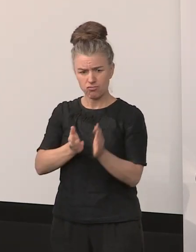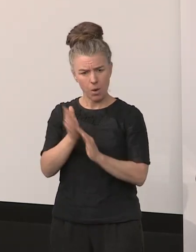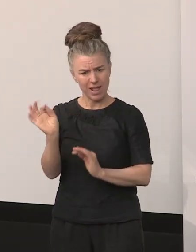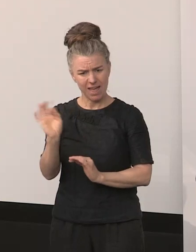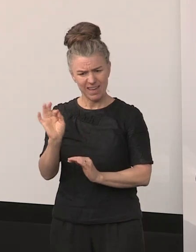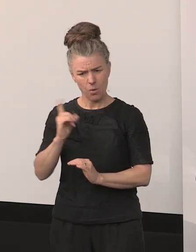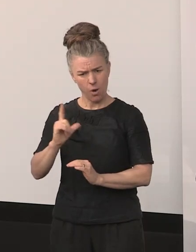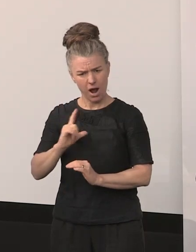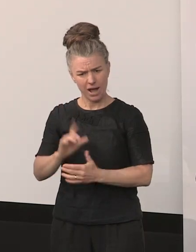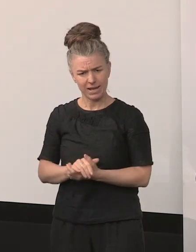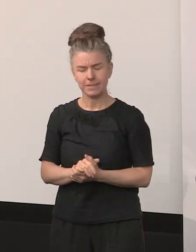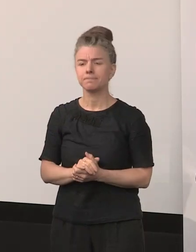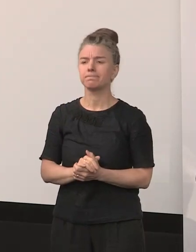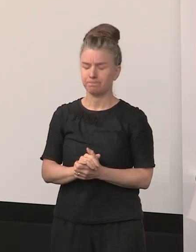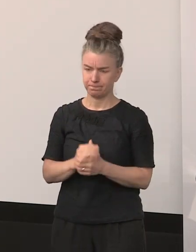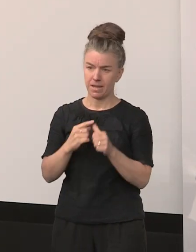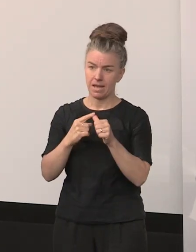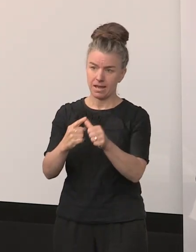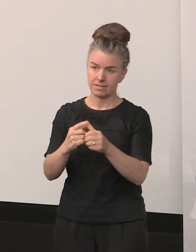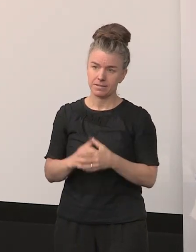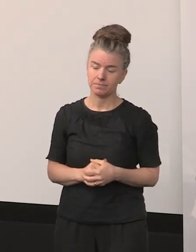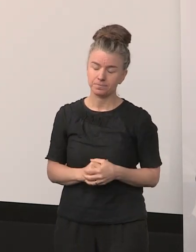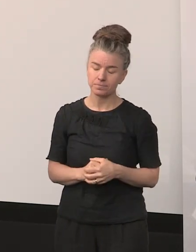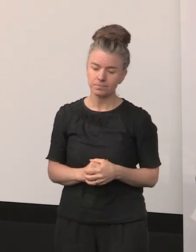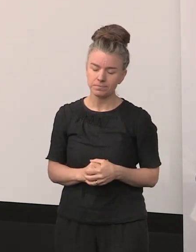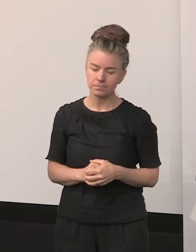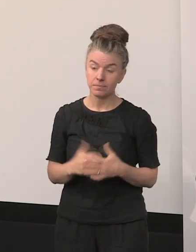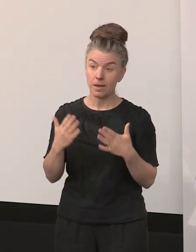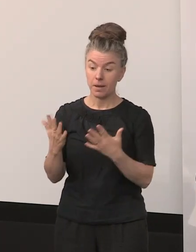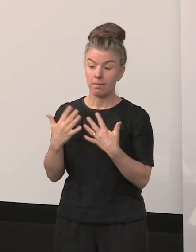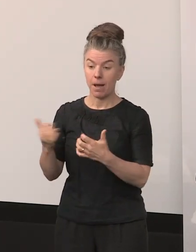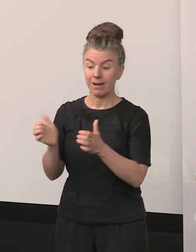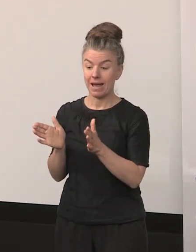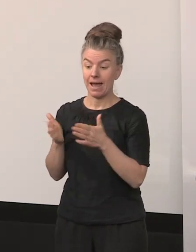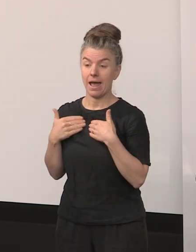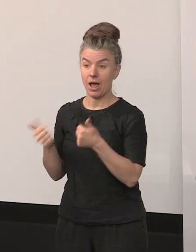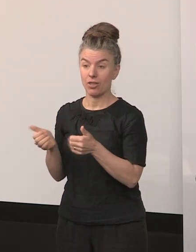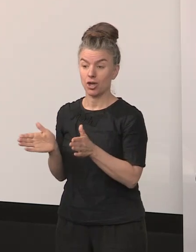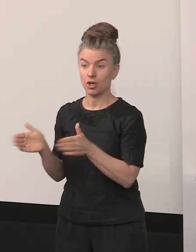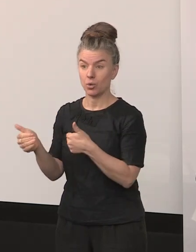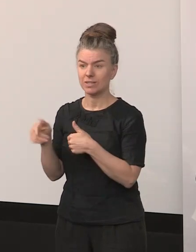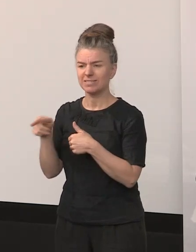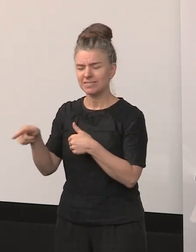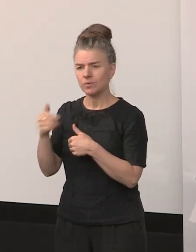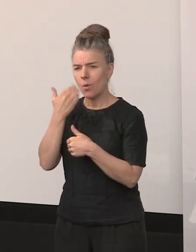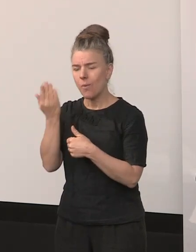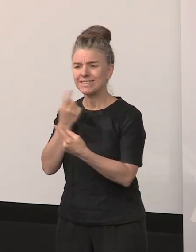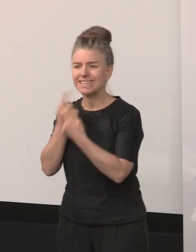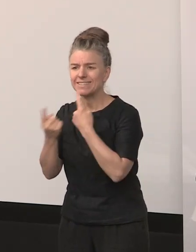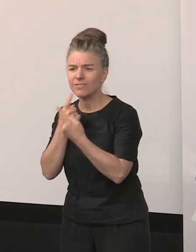when they first learnt that the women (SPEAKS had... INDISTINCTLY) Why didn't they tell you that?